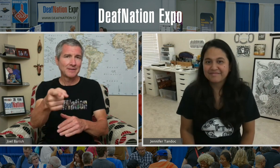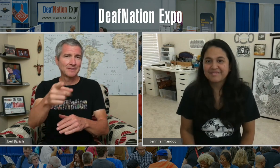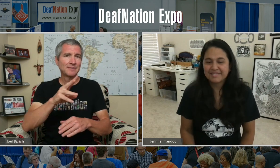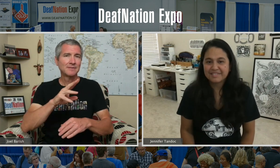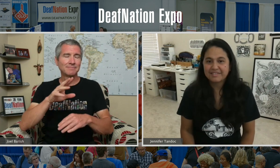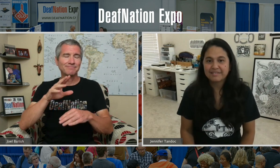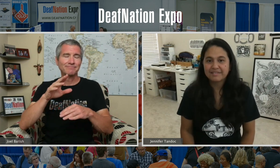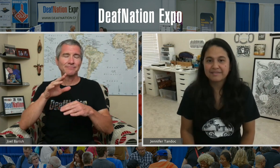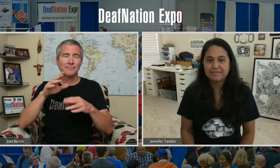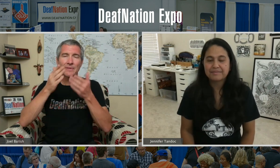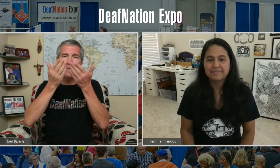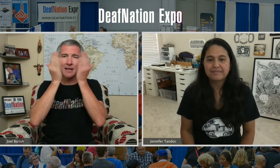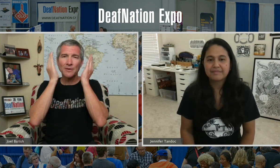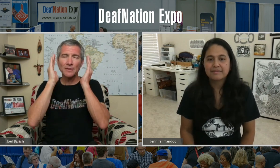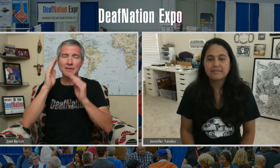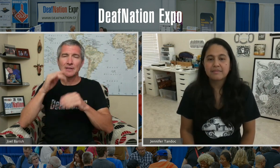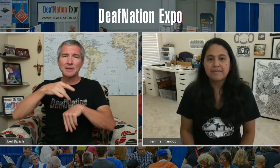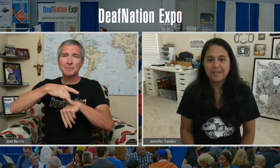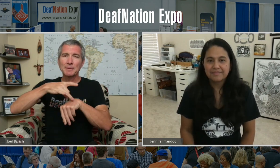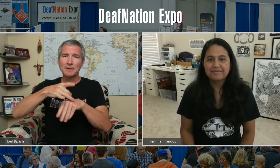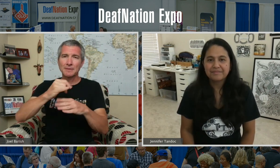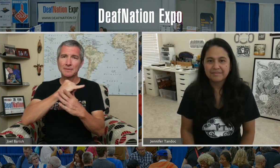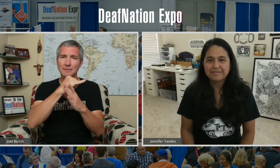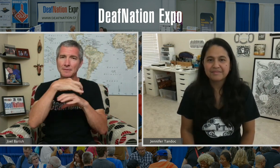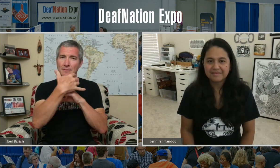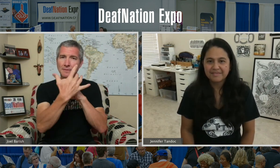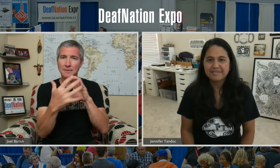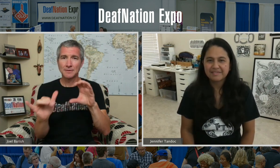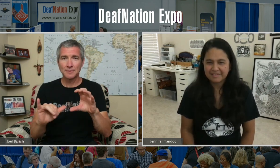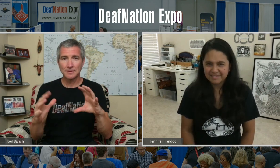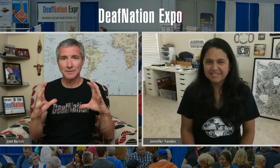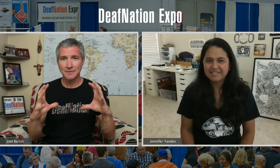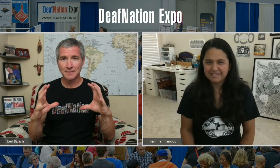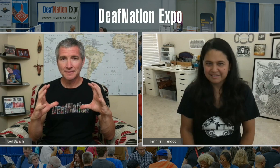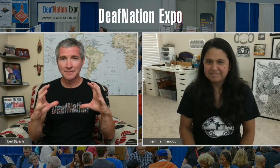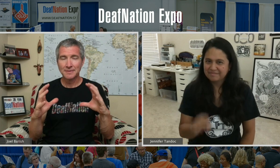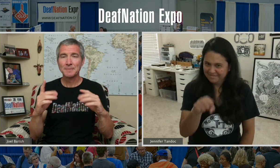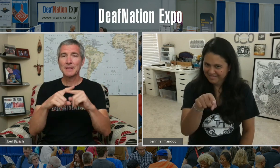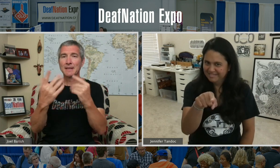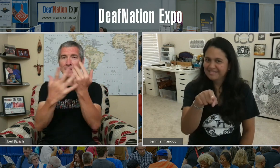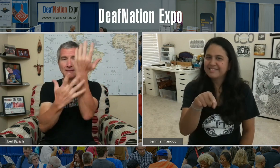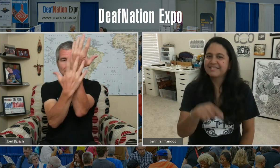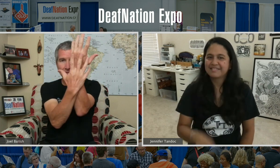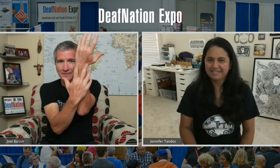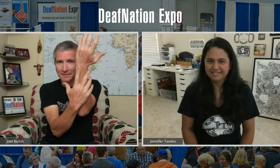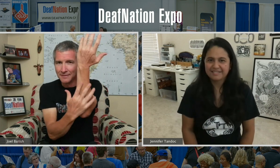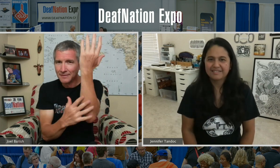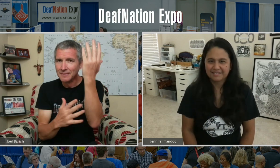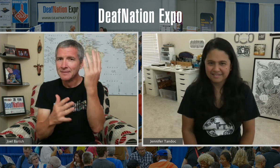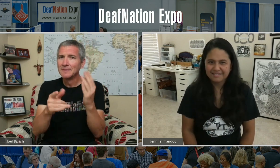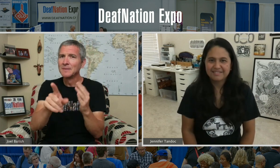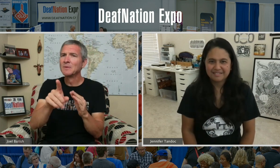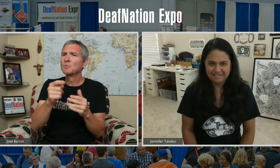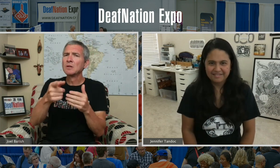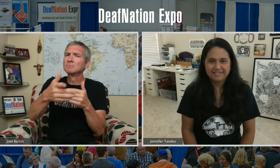Not only that, but pumpkin art on Halloween and your arms.